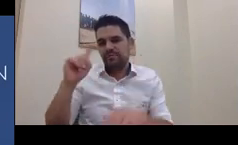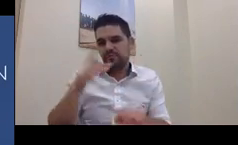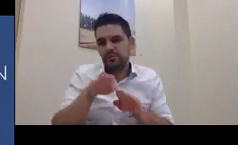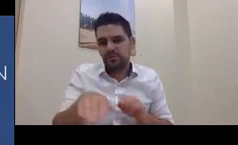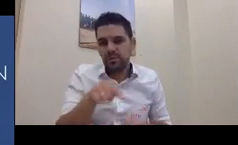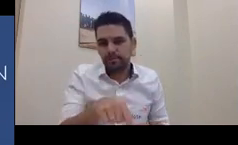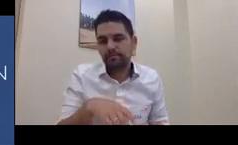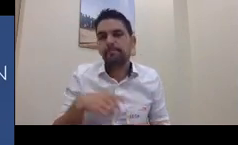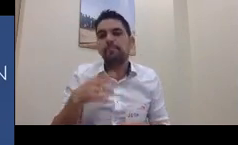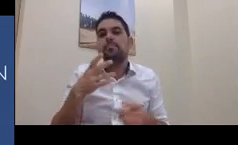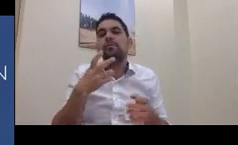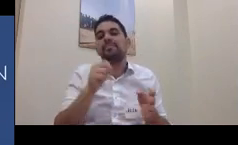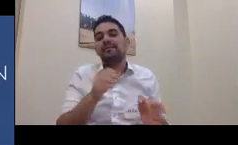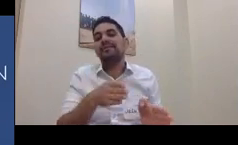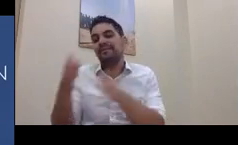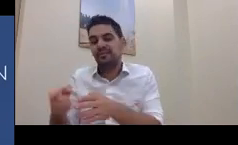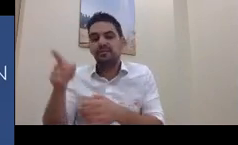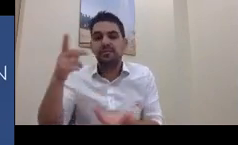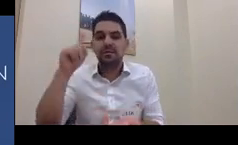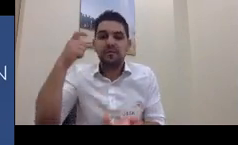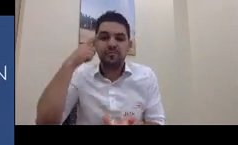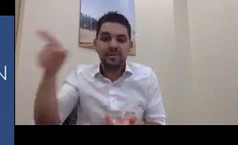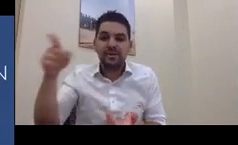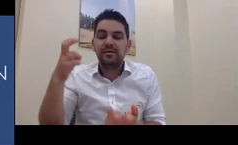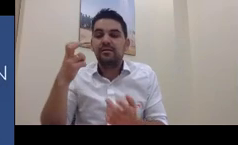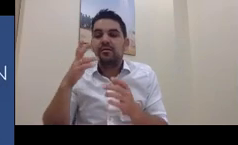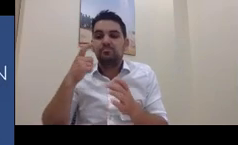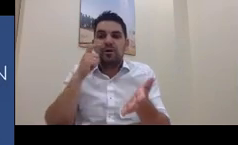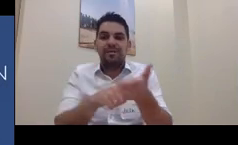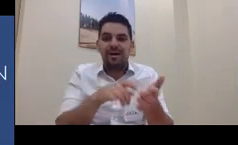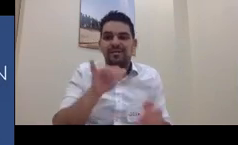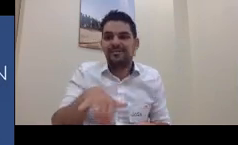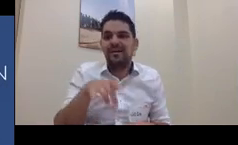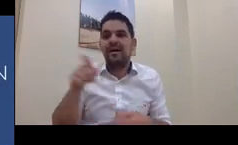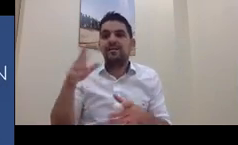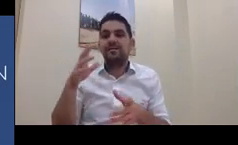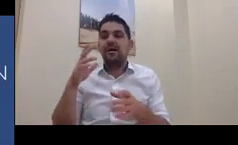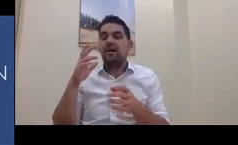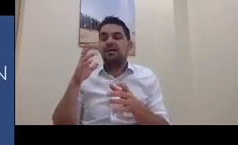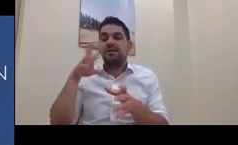to engage with the government is a great first step. Then the government needd to recognize